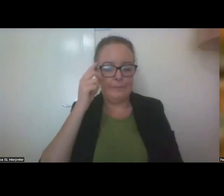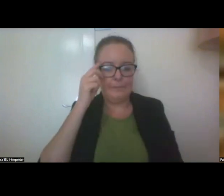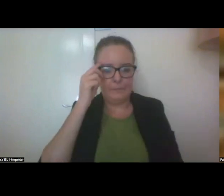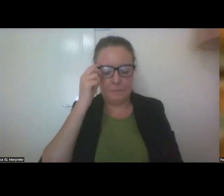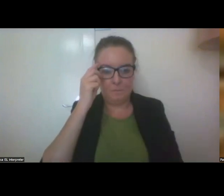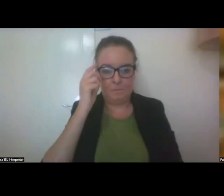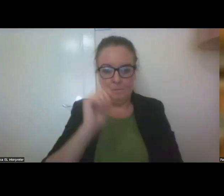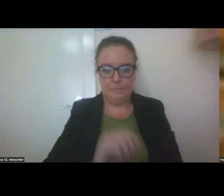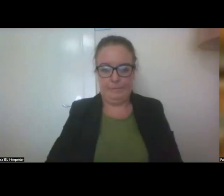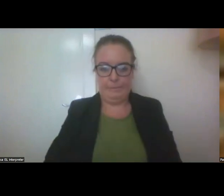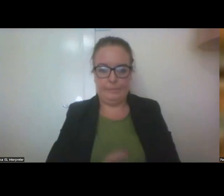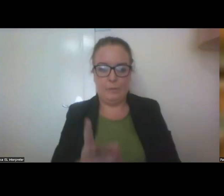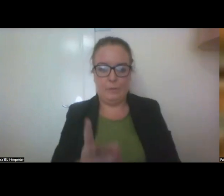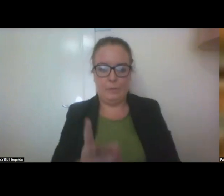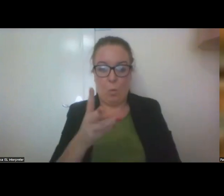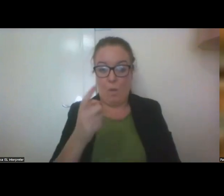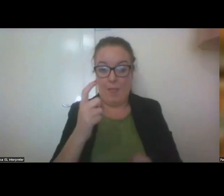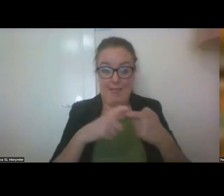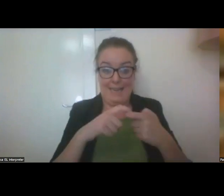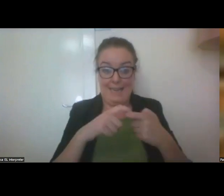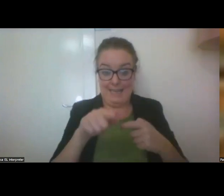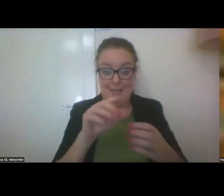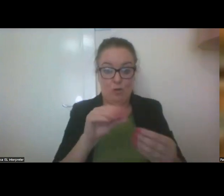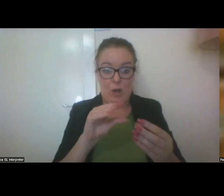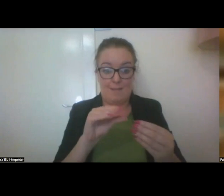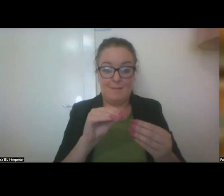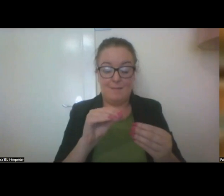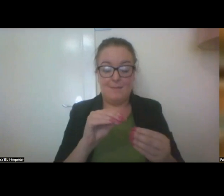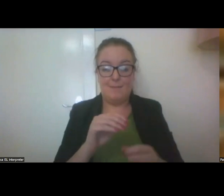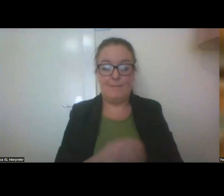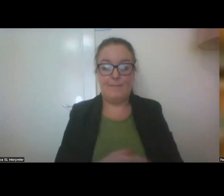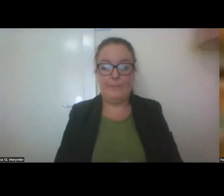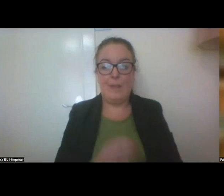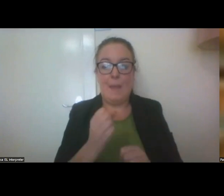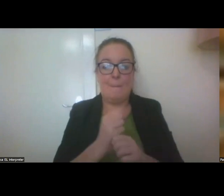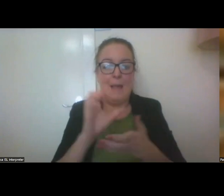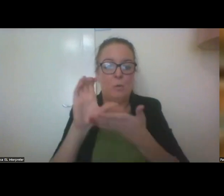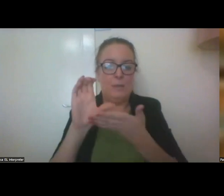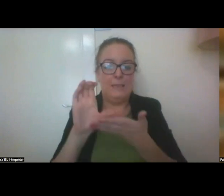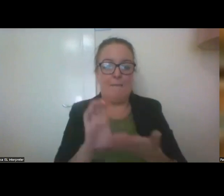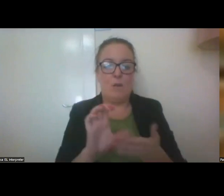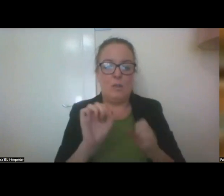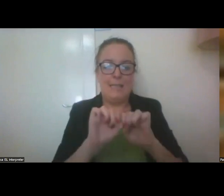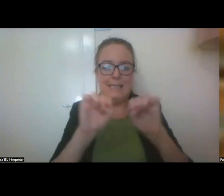on the Cultural Capital Scheme, Stream E in the chat.